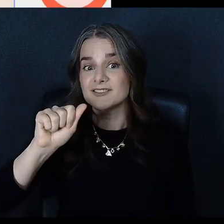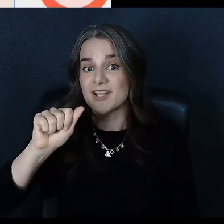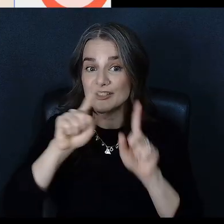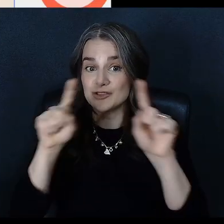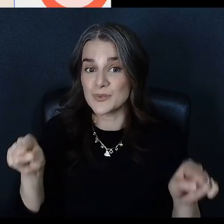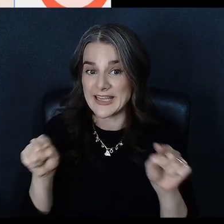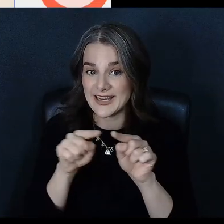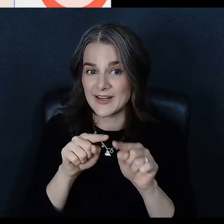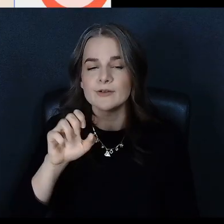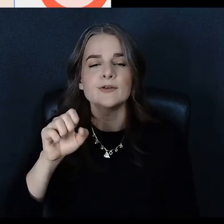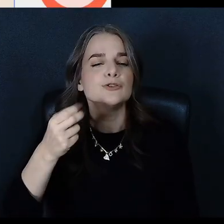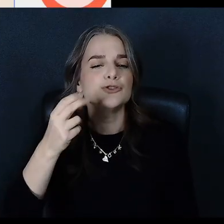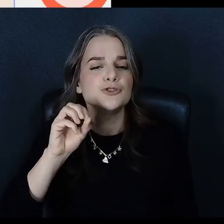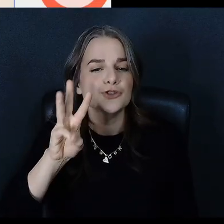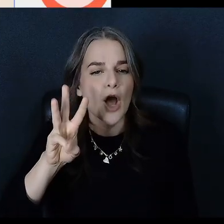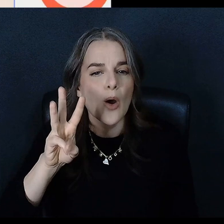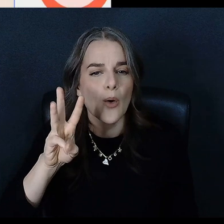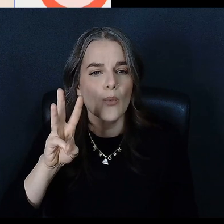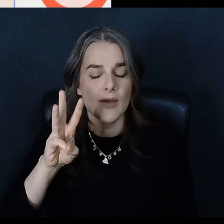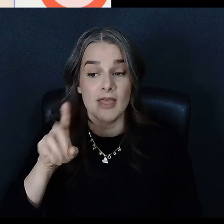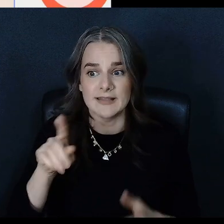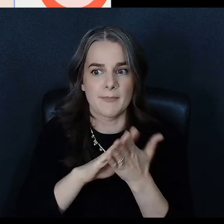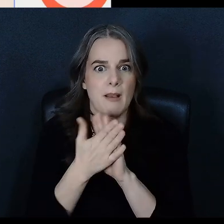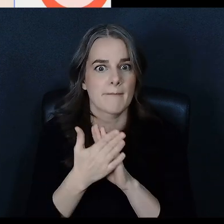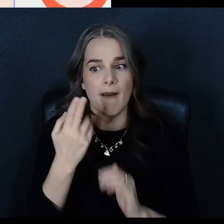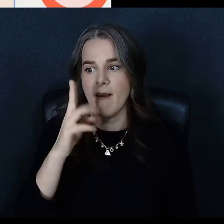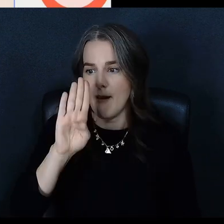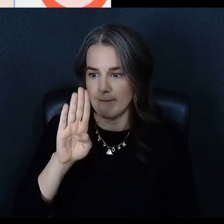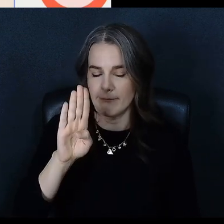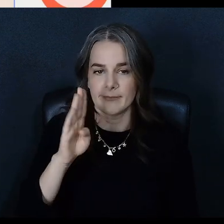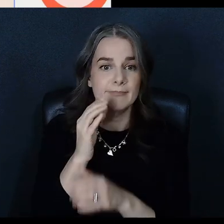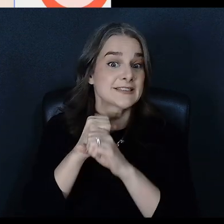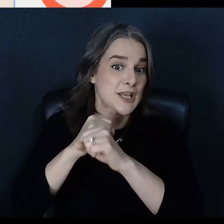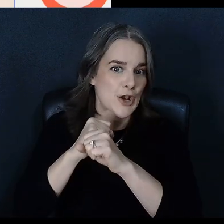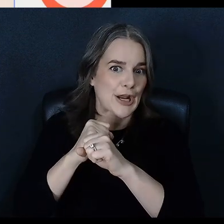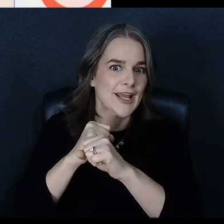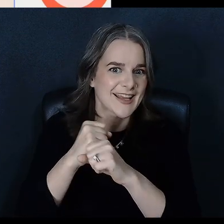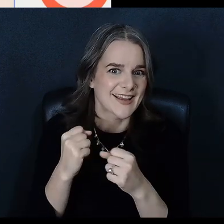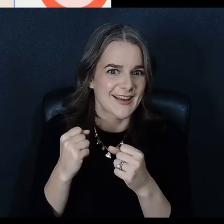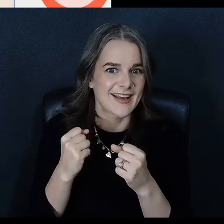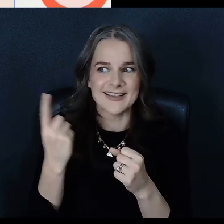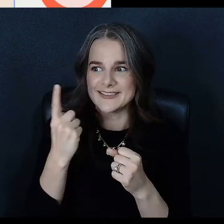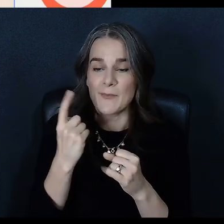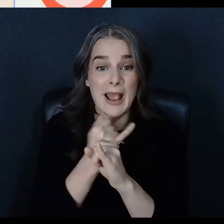a bit of a hub for security. So someone can be independent and not open the door when they're not supposed to,